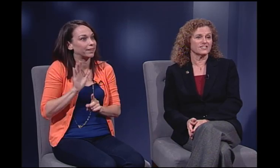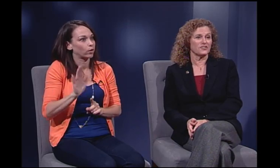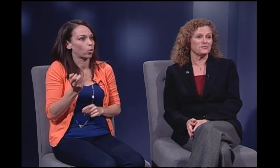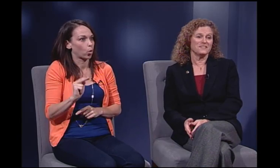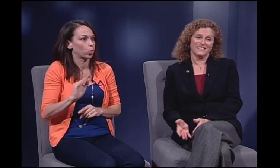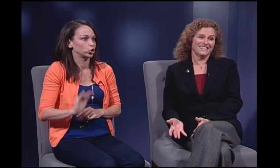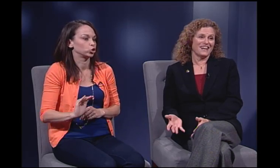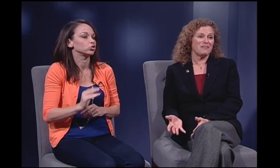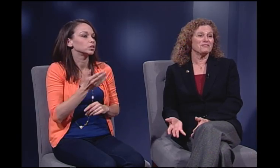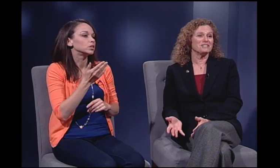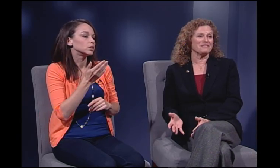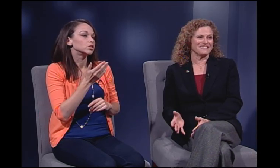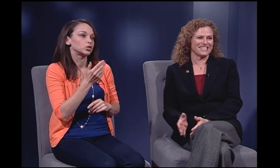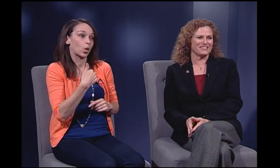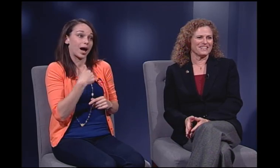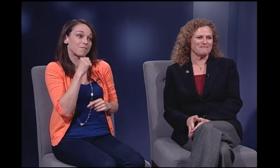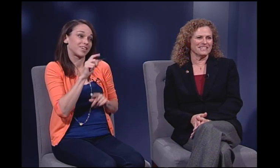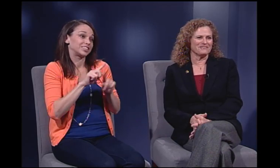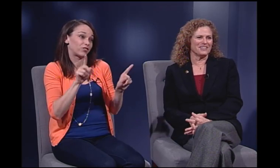So, I'm no different, that's what got me involved.